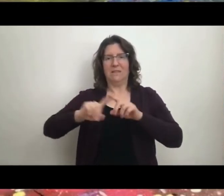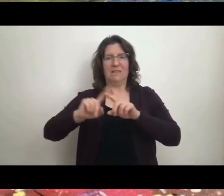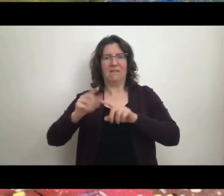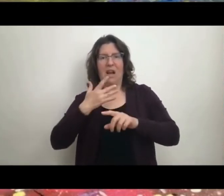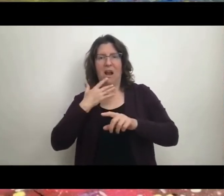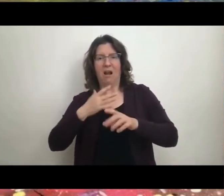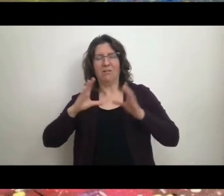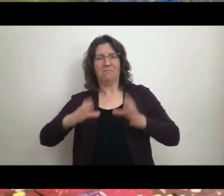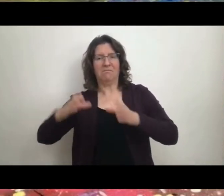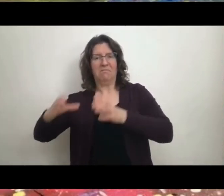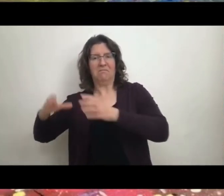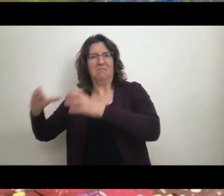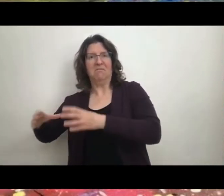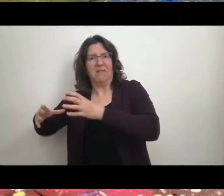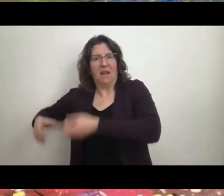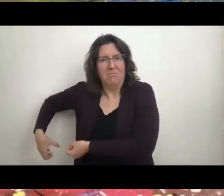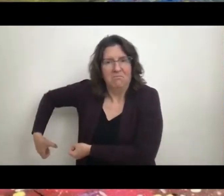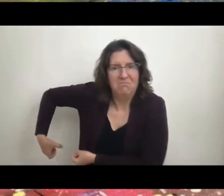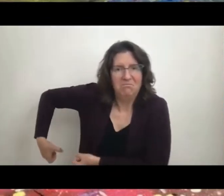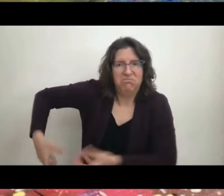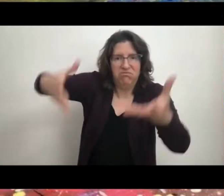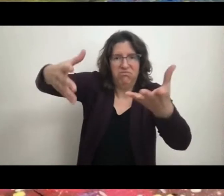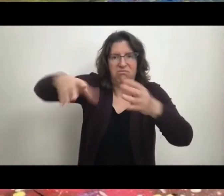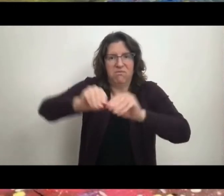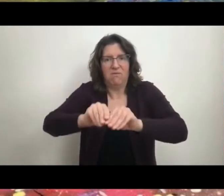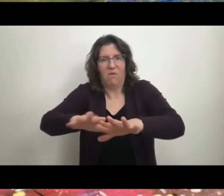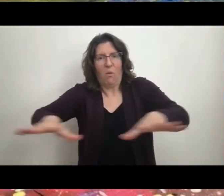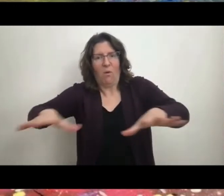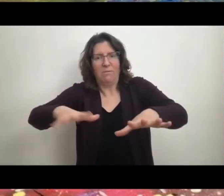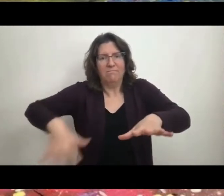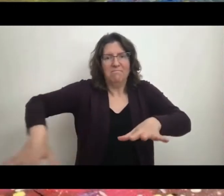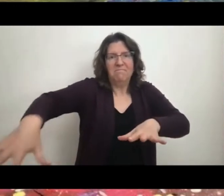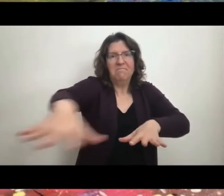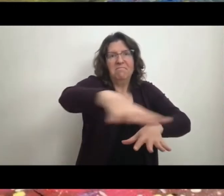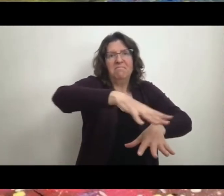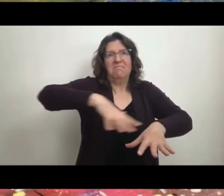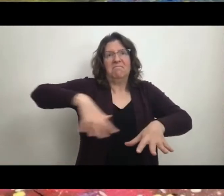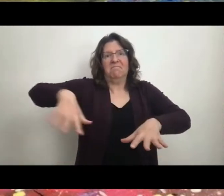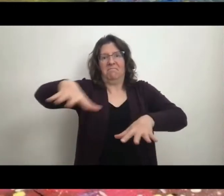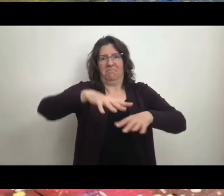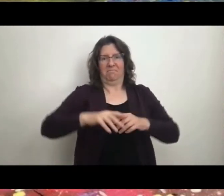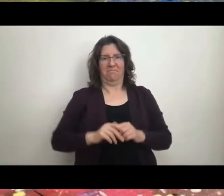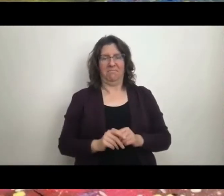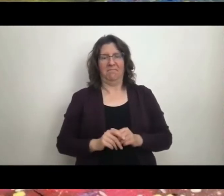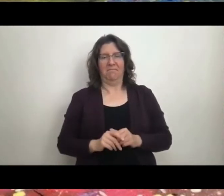All kinds of colours. We just threw the paint all over the canvas!